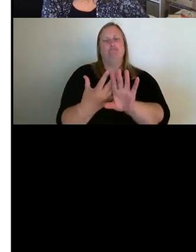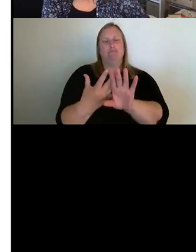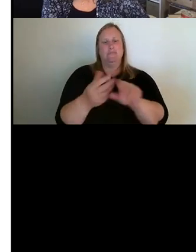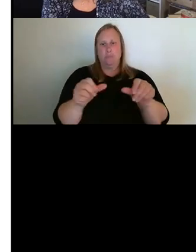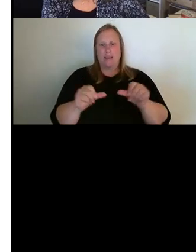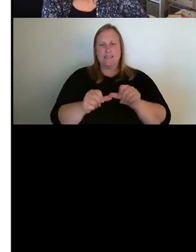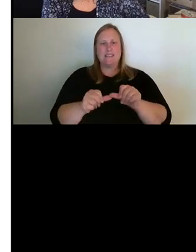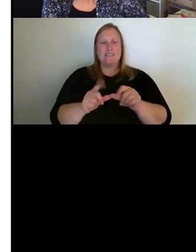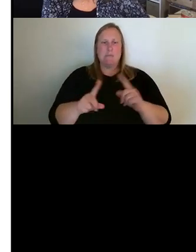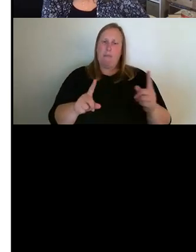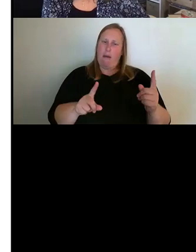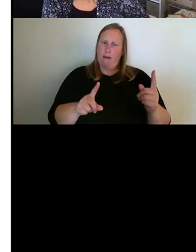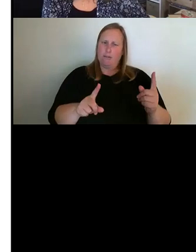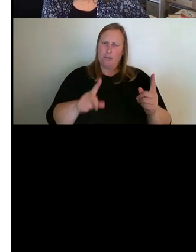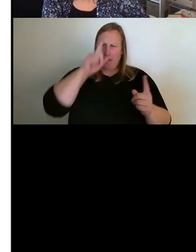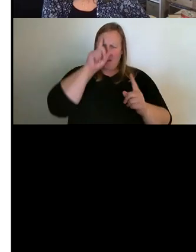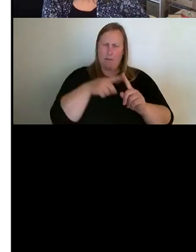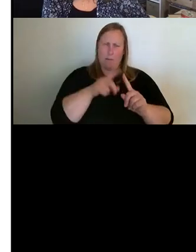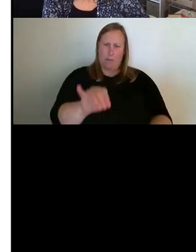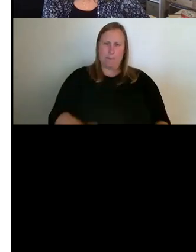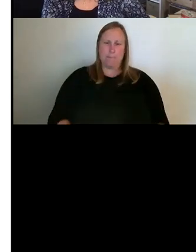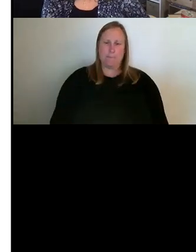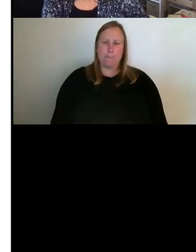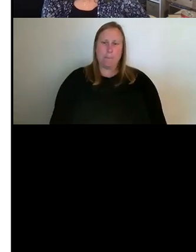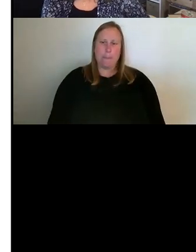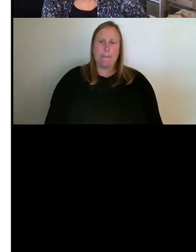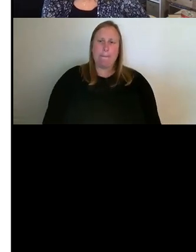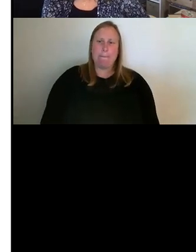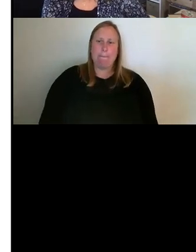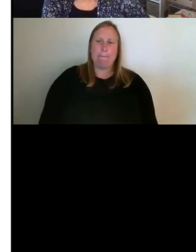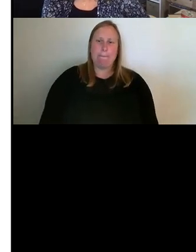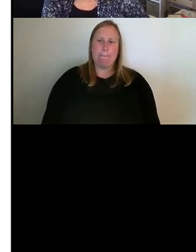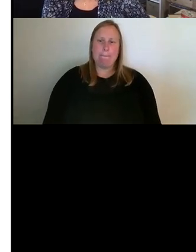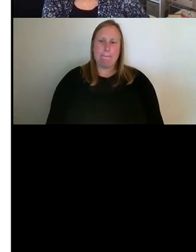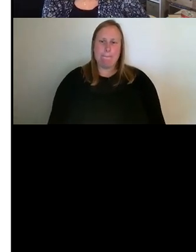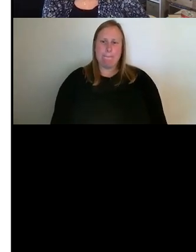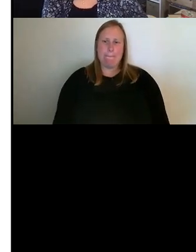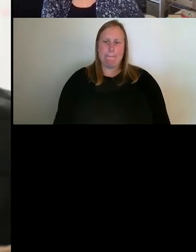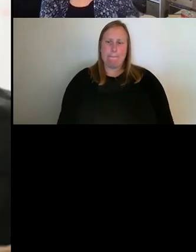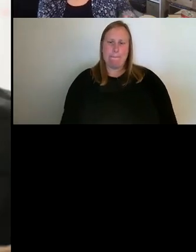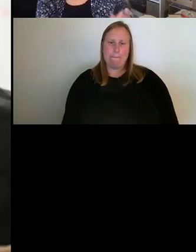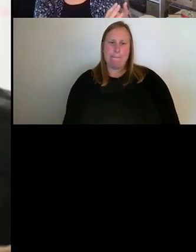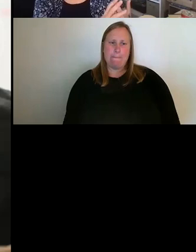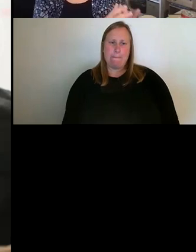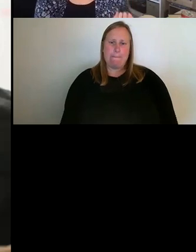way to look at it and to help with that. Glenda will talk about some strategies during engagement.